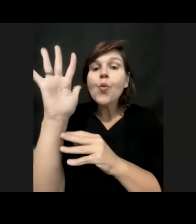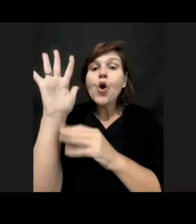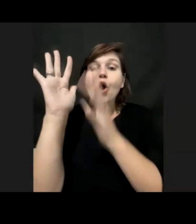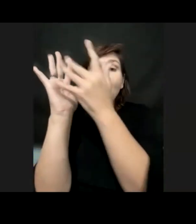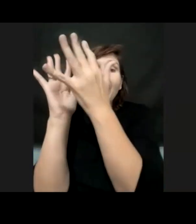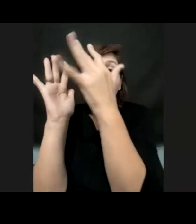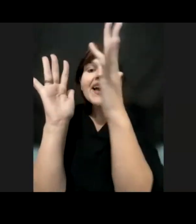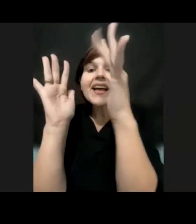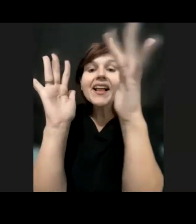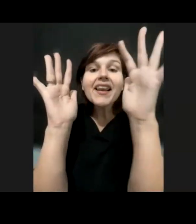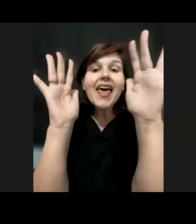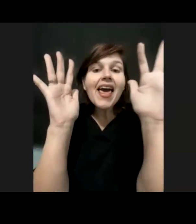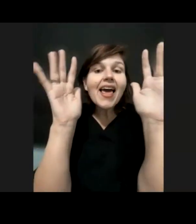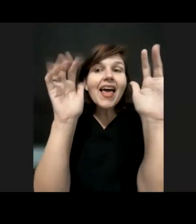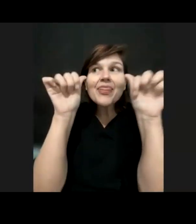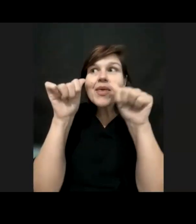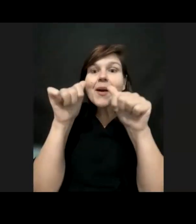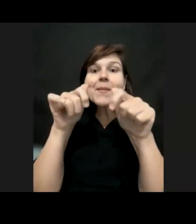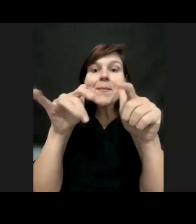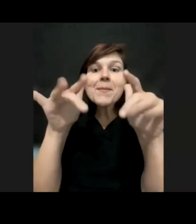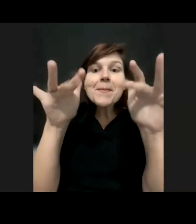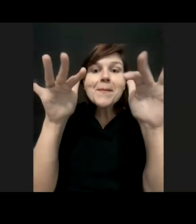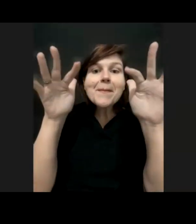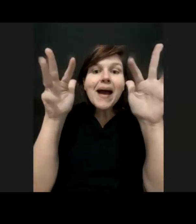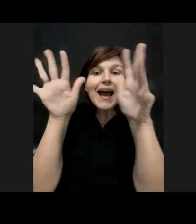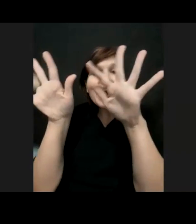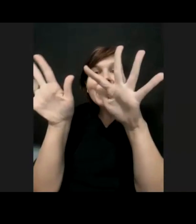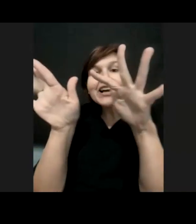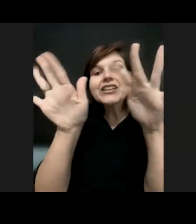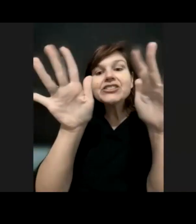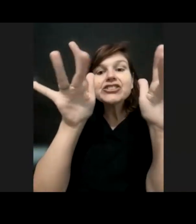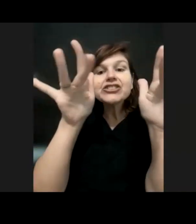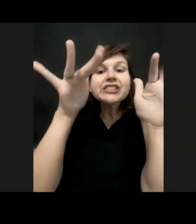The trees all swish and sway and make the most enchanting sound.